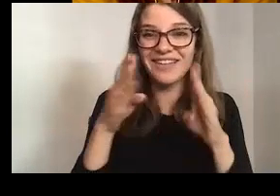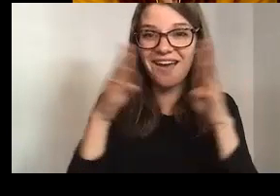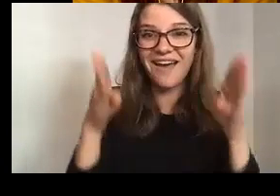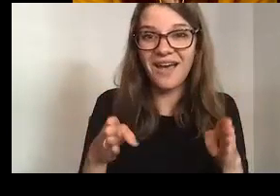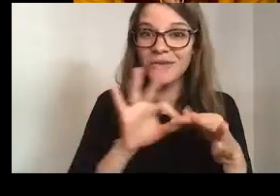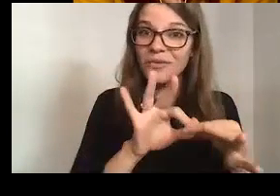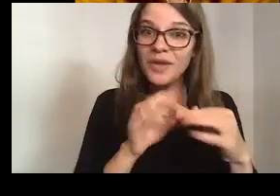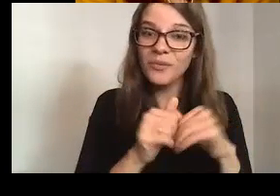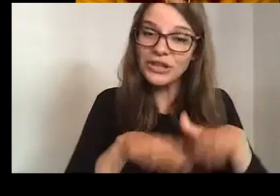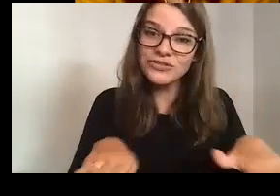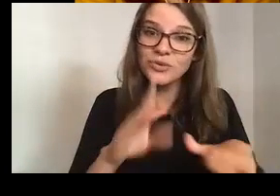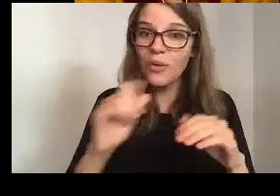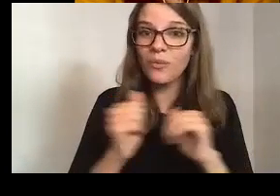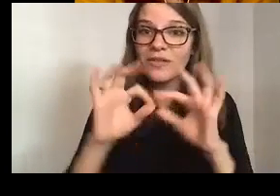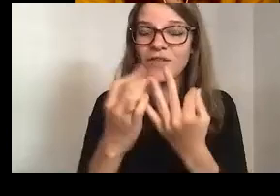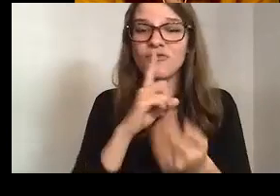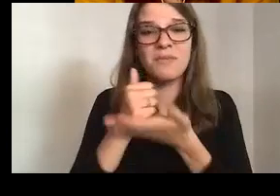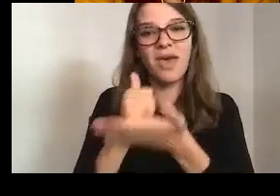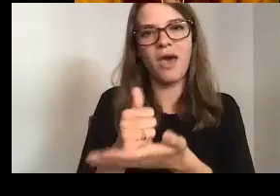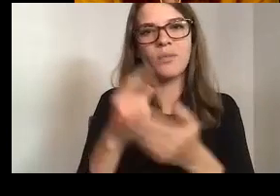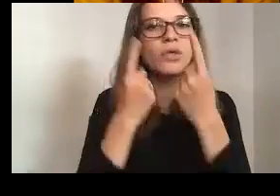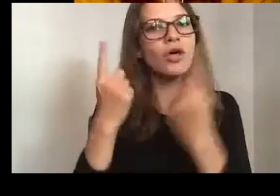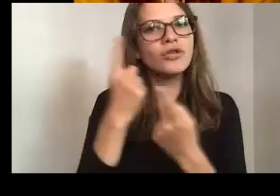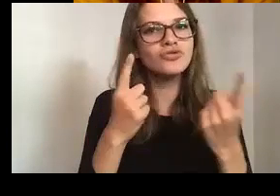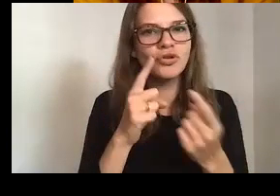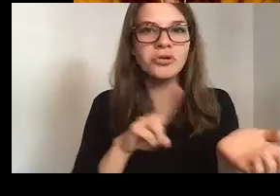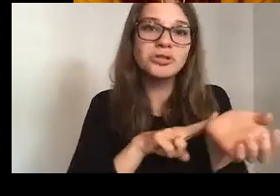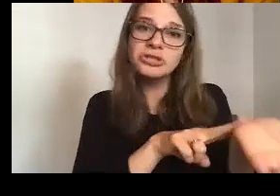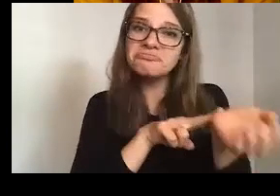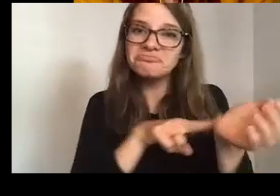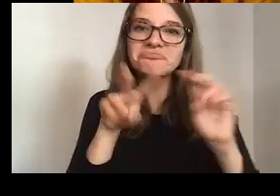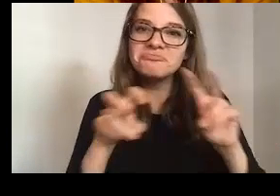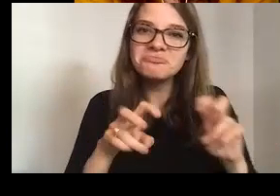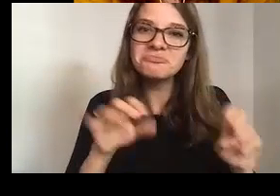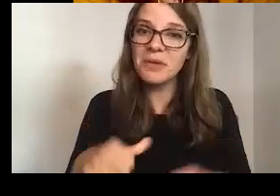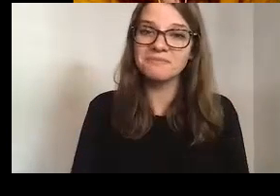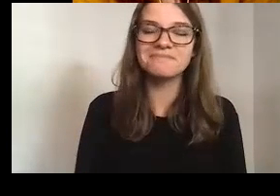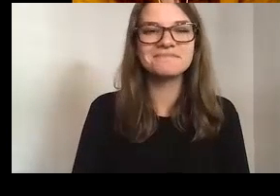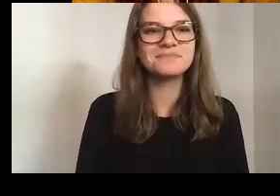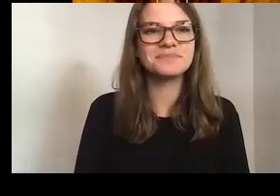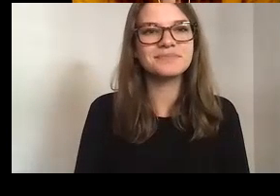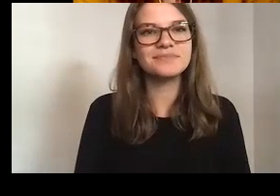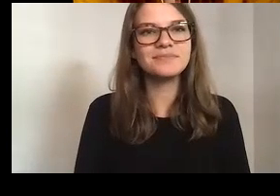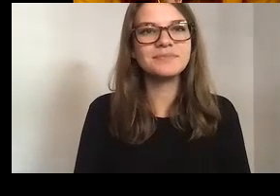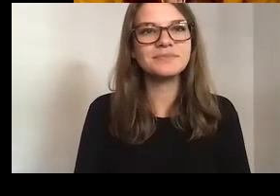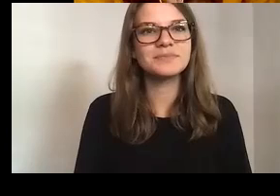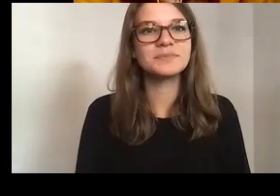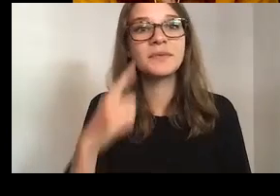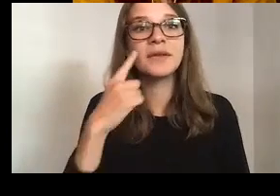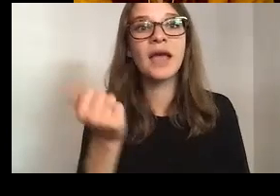your child can just be helpful to consider also thinking about any positive attention or praise